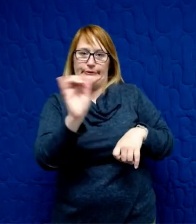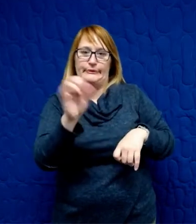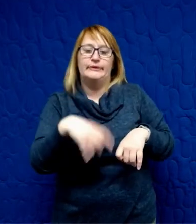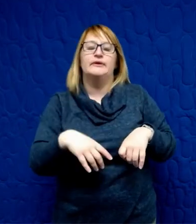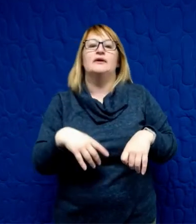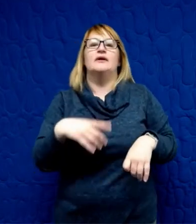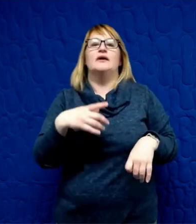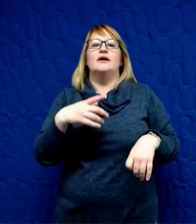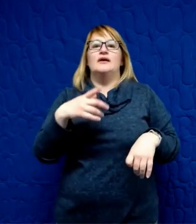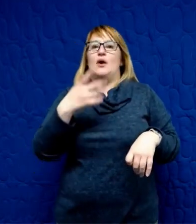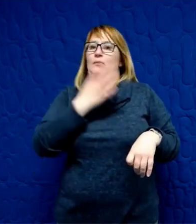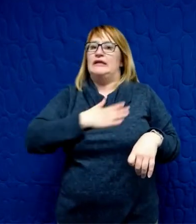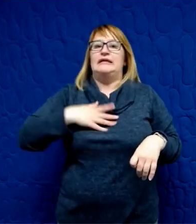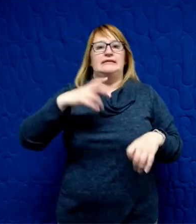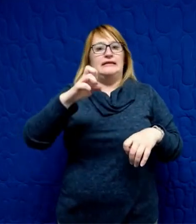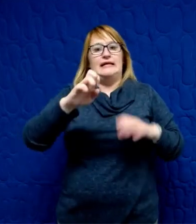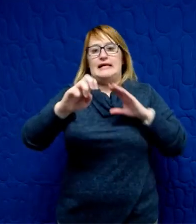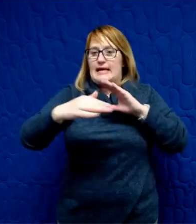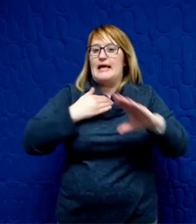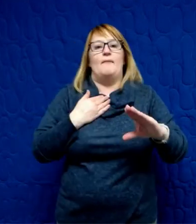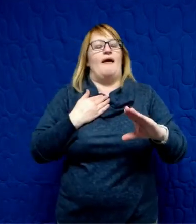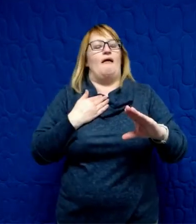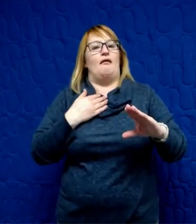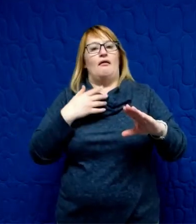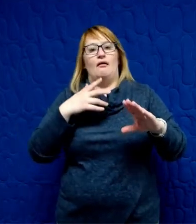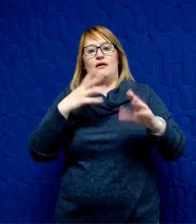with you answer as many questions as we can and help you guys get your proposals